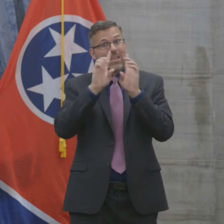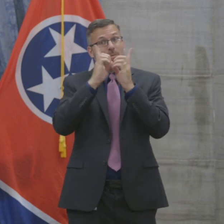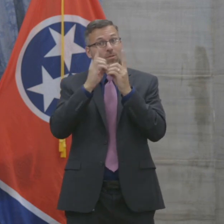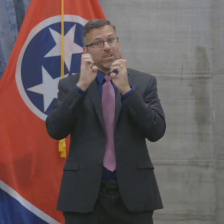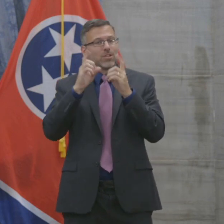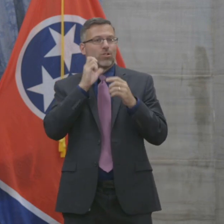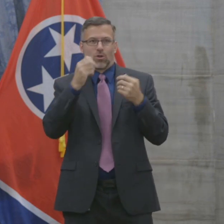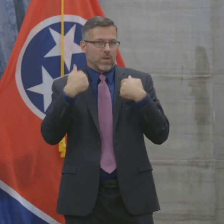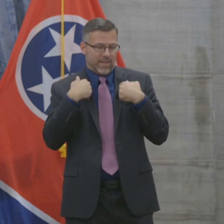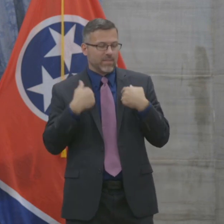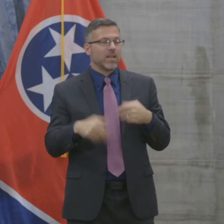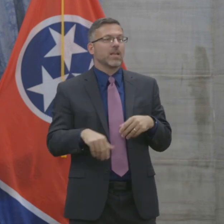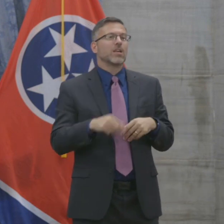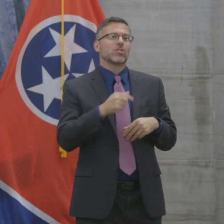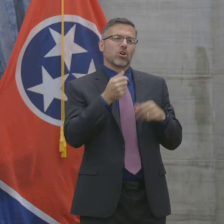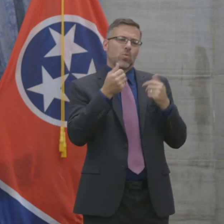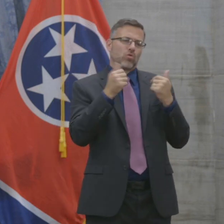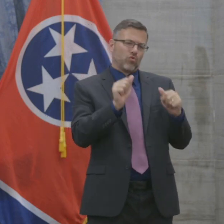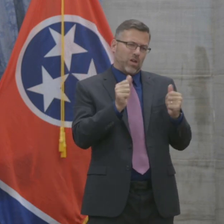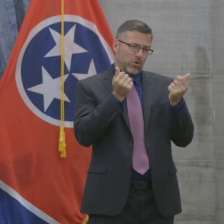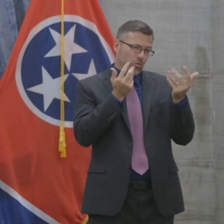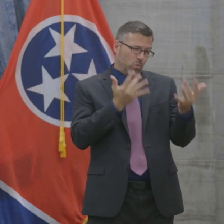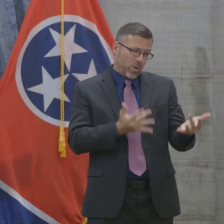families? For those families?